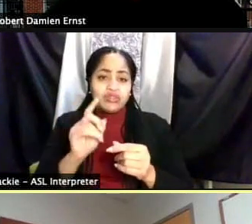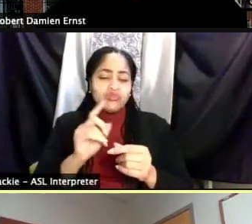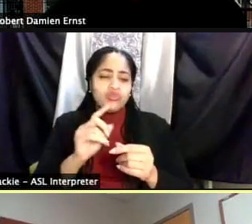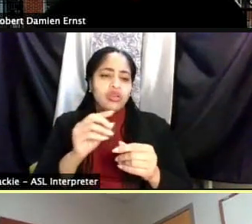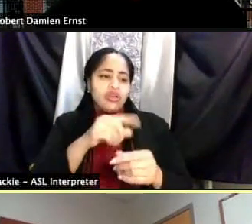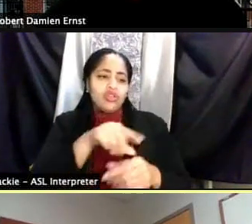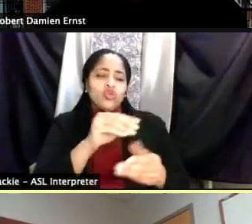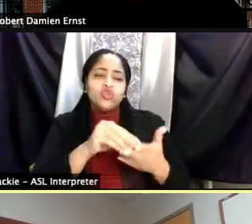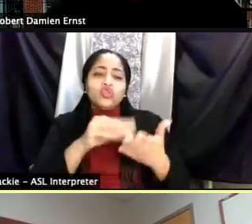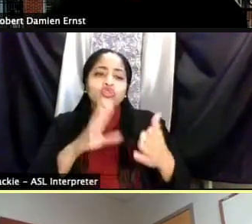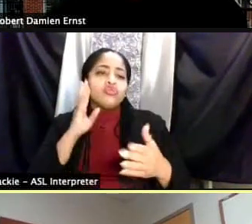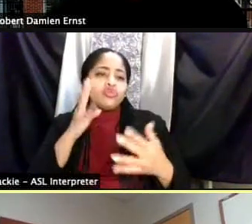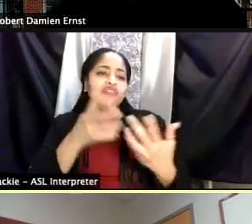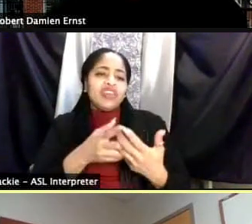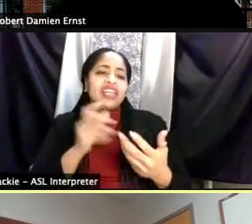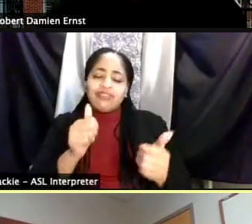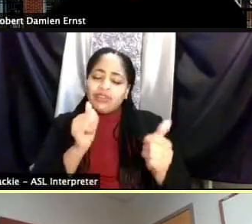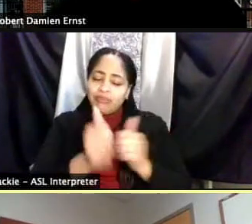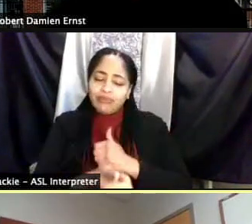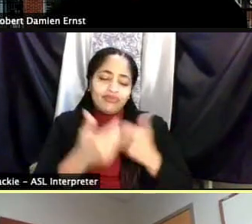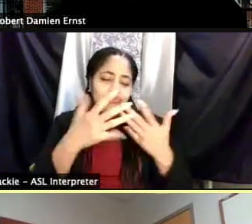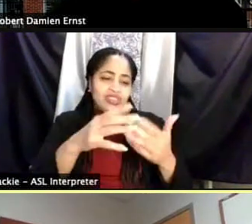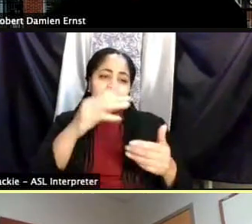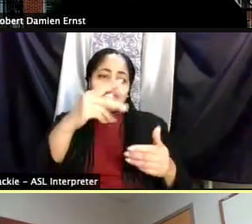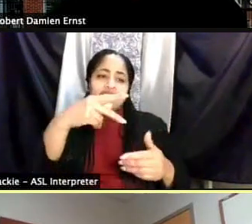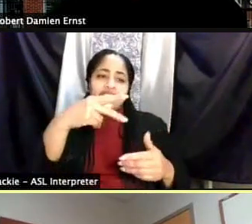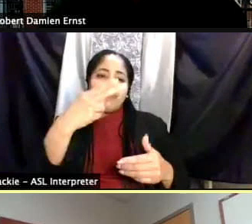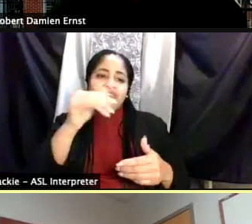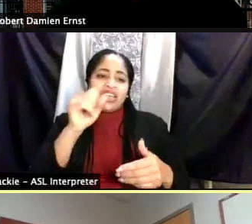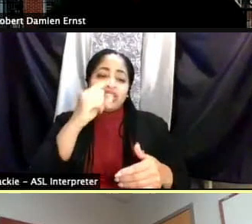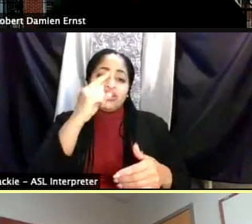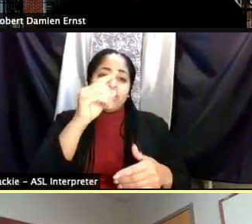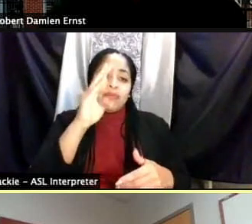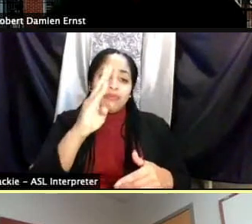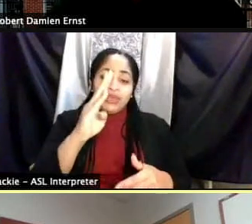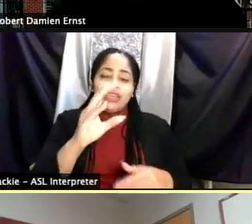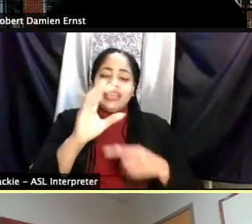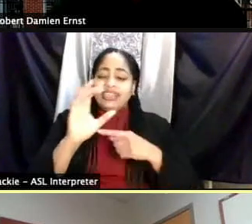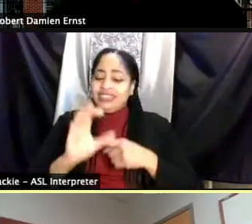And we still have to get through Phase 1B and Phase 1C, and then Phase 2 is everybody else.